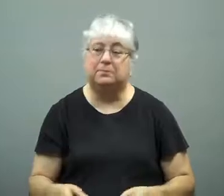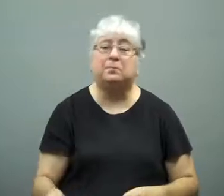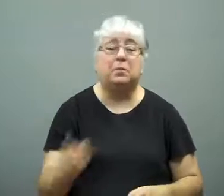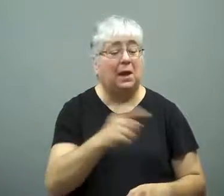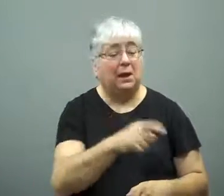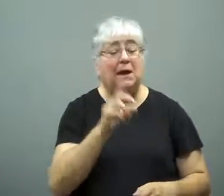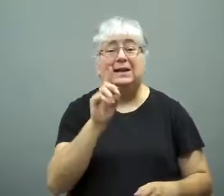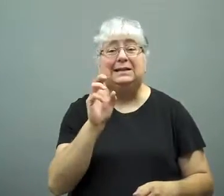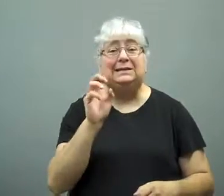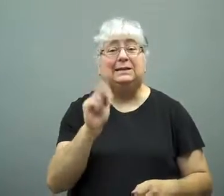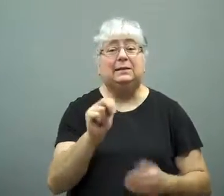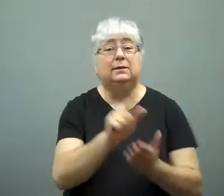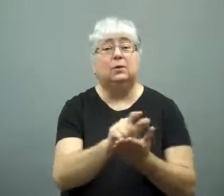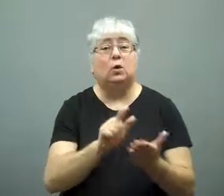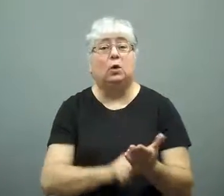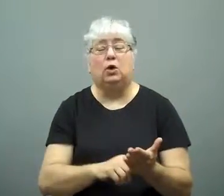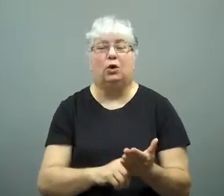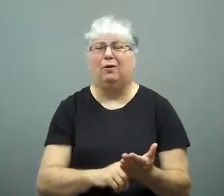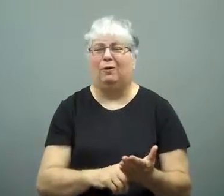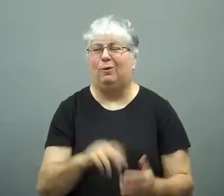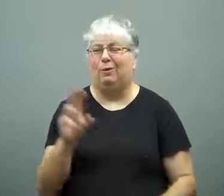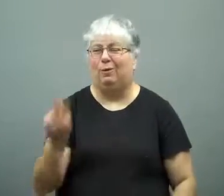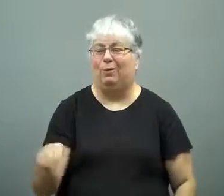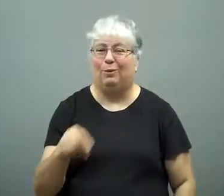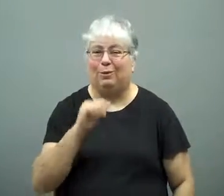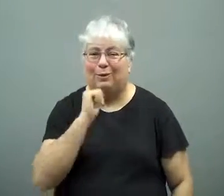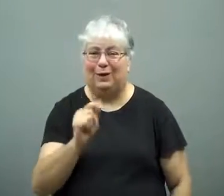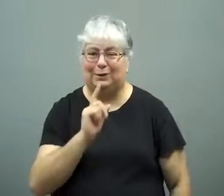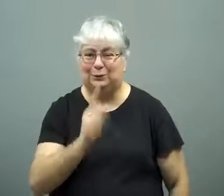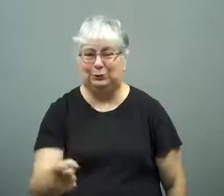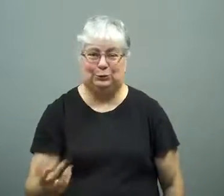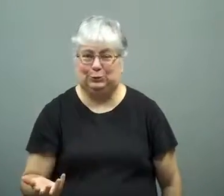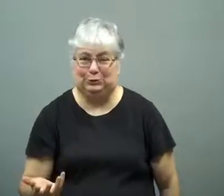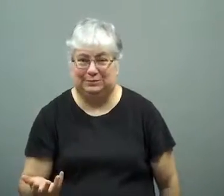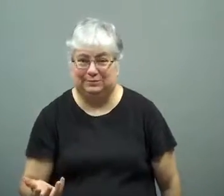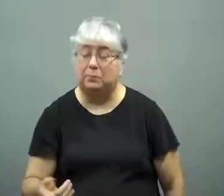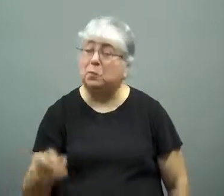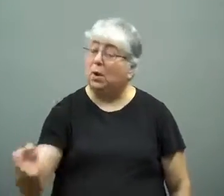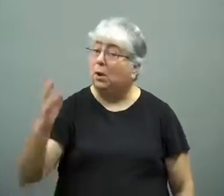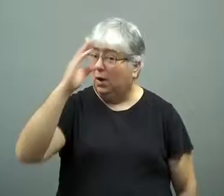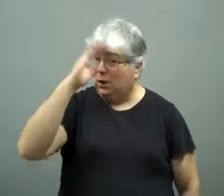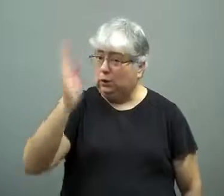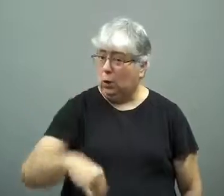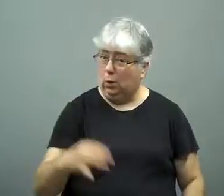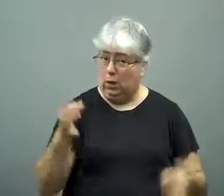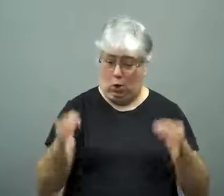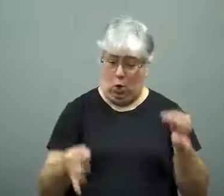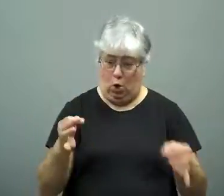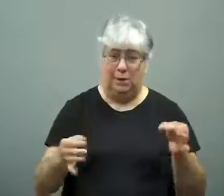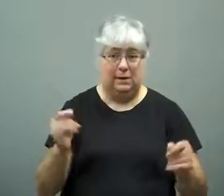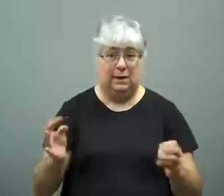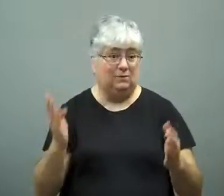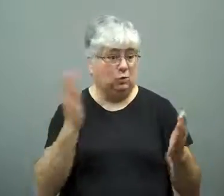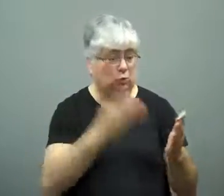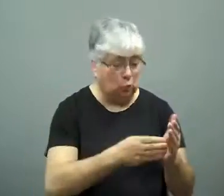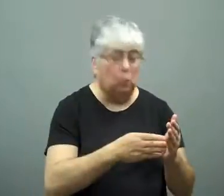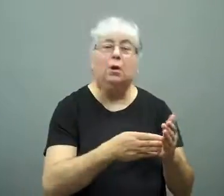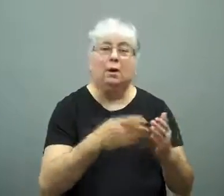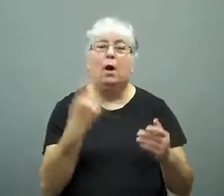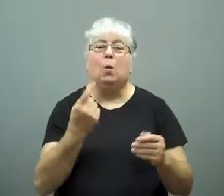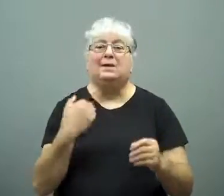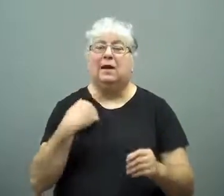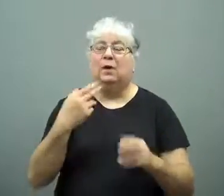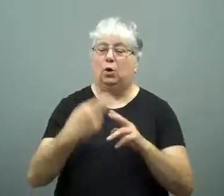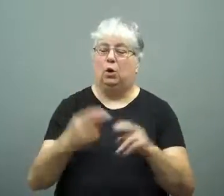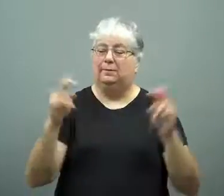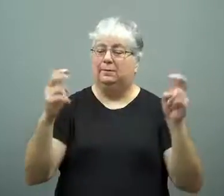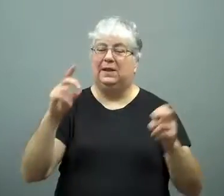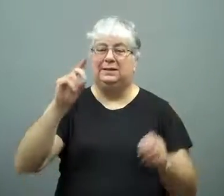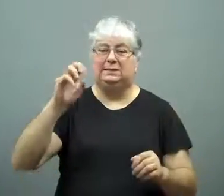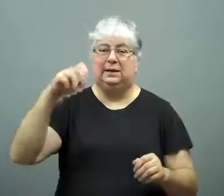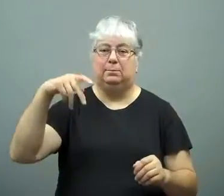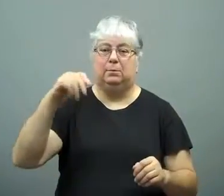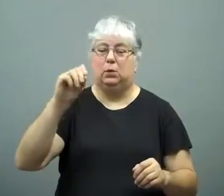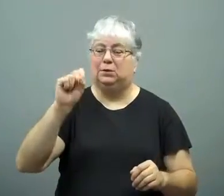Deen's lawyer denied the allegations.